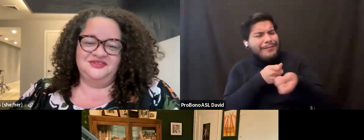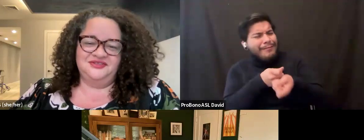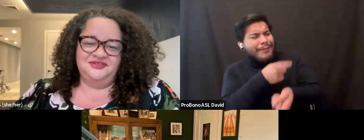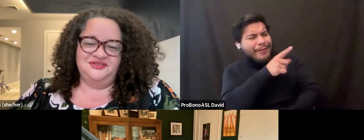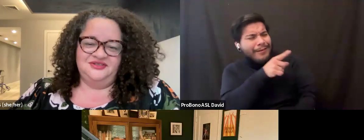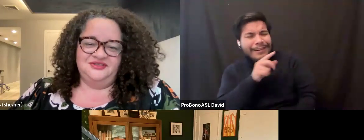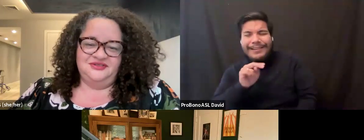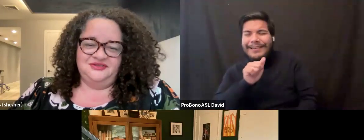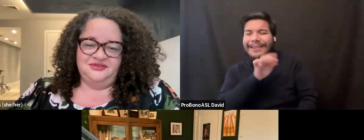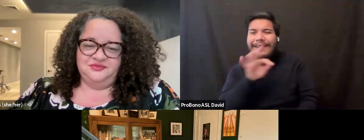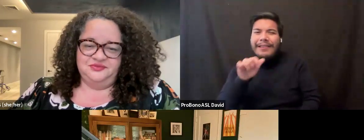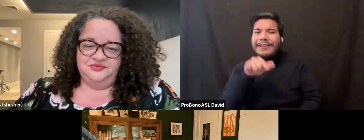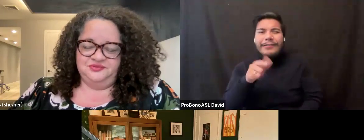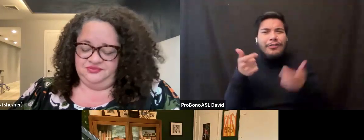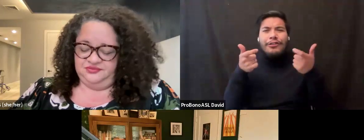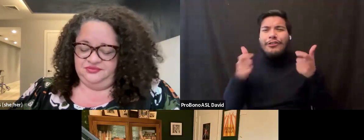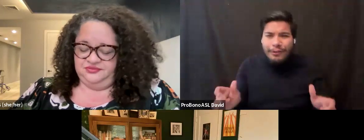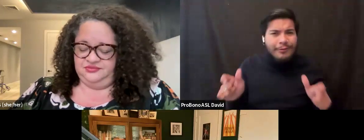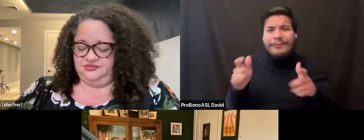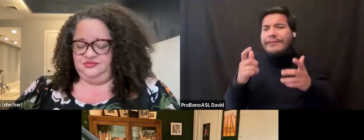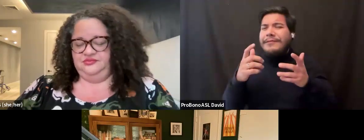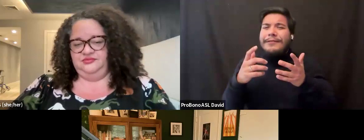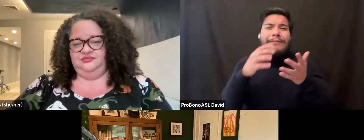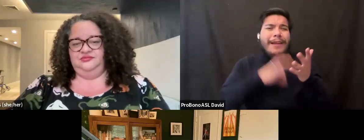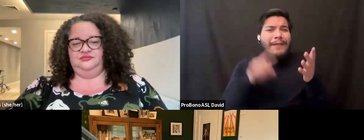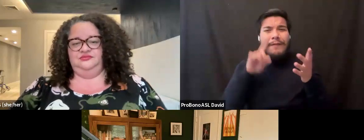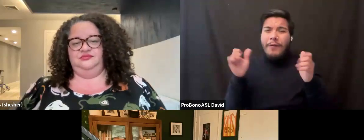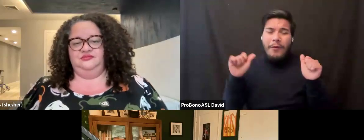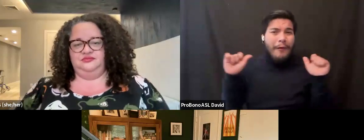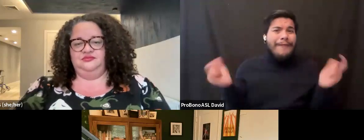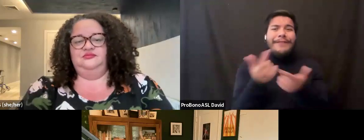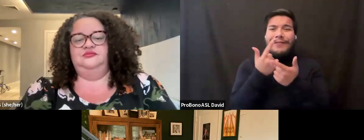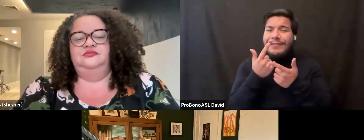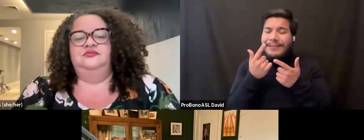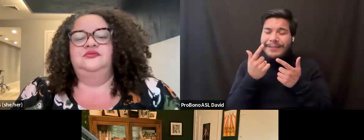lift and as many folks as possible, will make it lighter and lighter as we go.